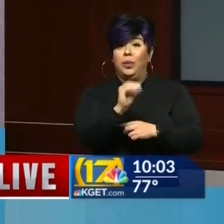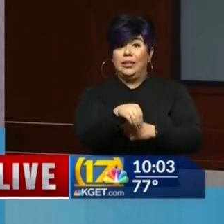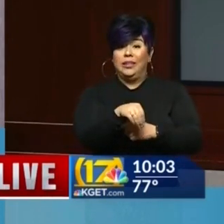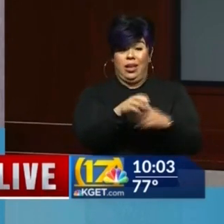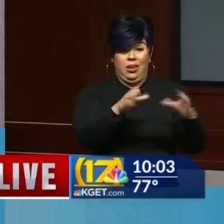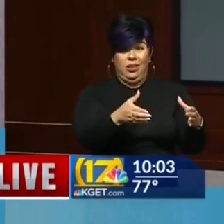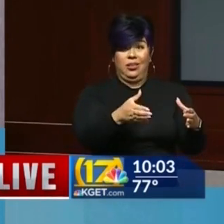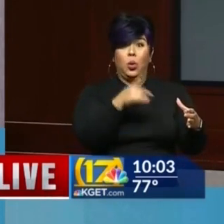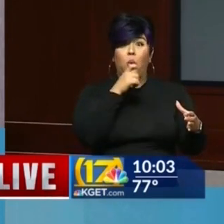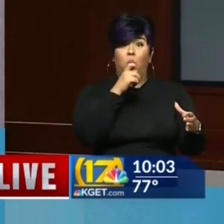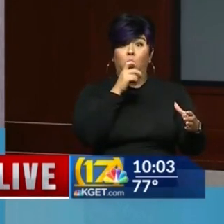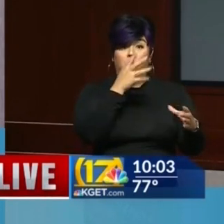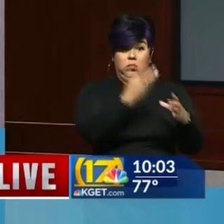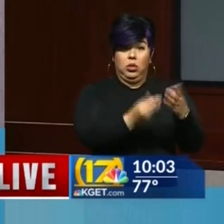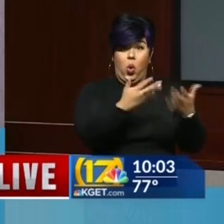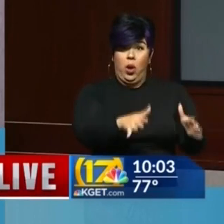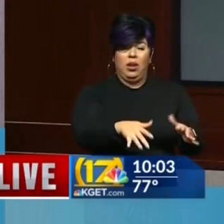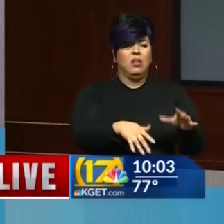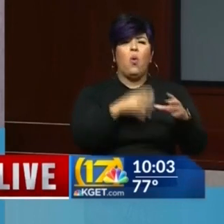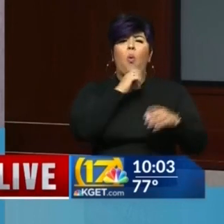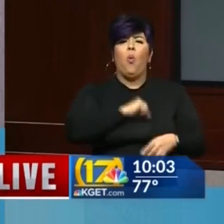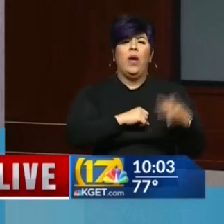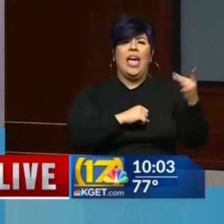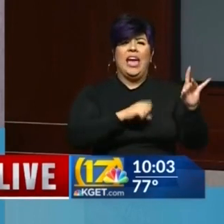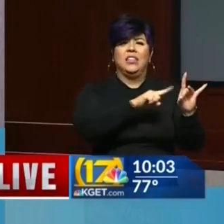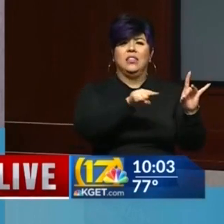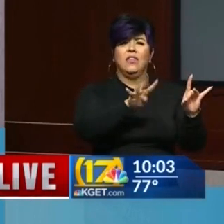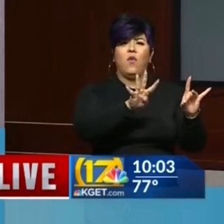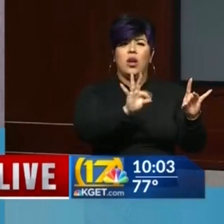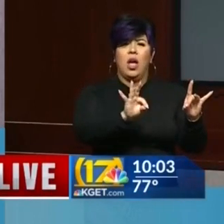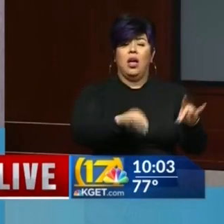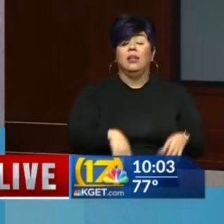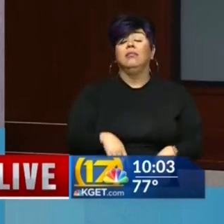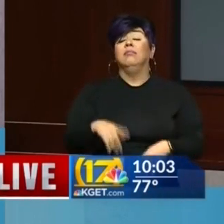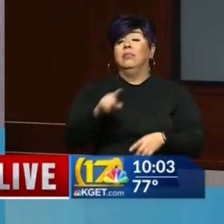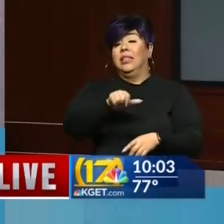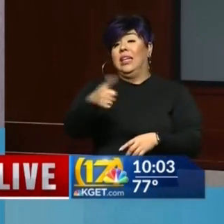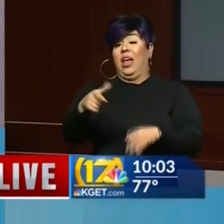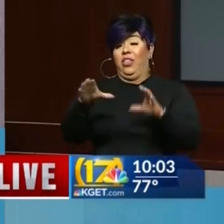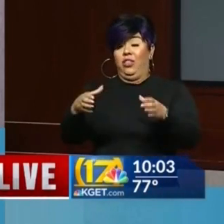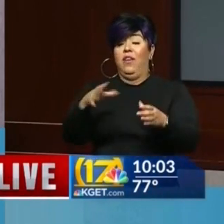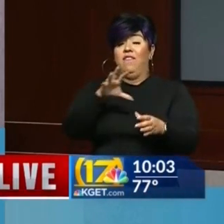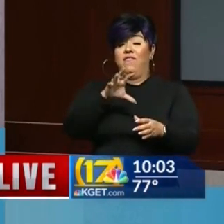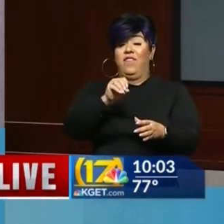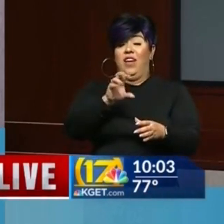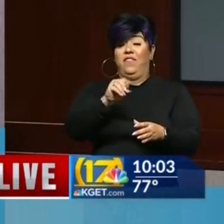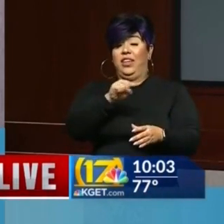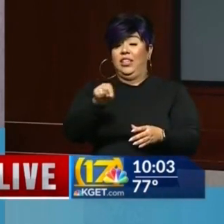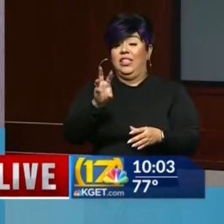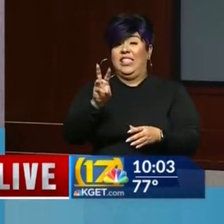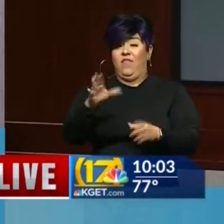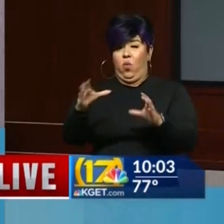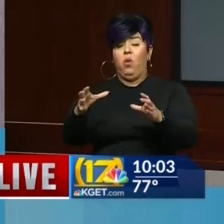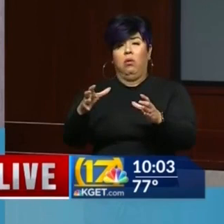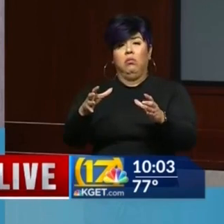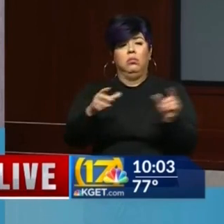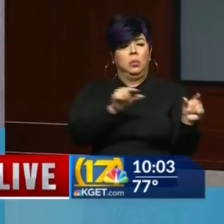ARE STILL IN OF IMPACTED. 12 PERCENT OF DEATH OCCURRED IN THE AGE GROUP OF 18 TO 49,